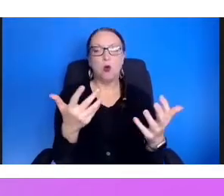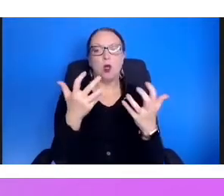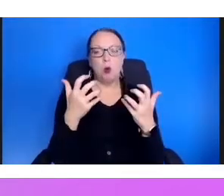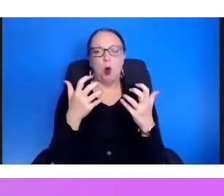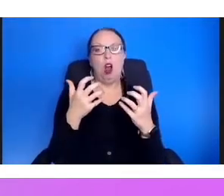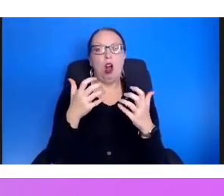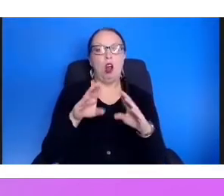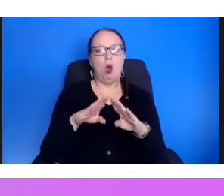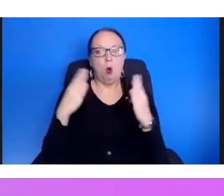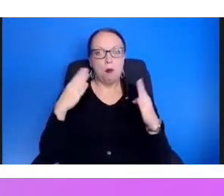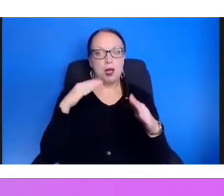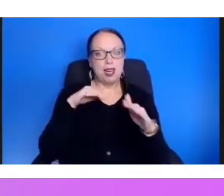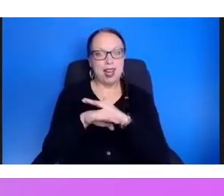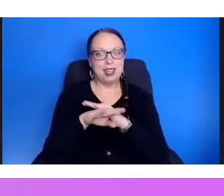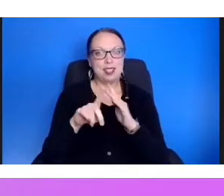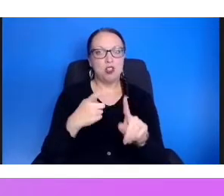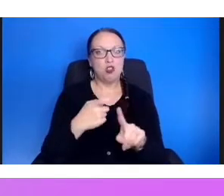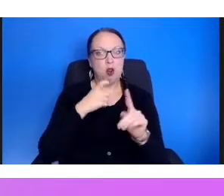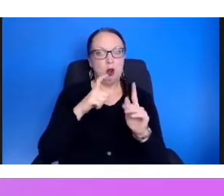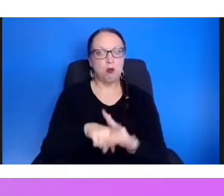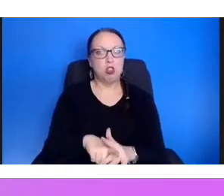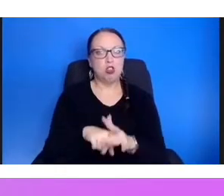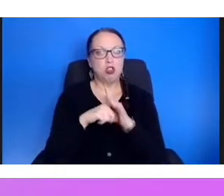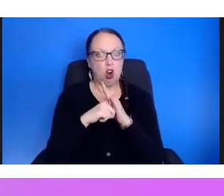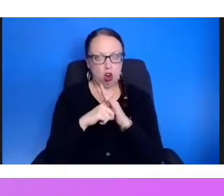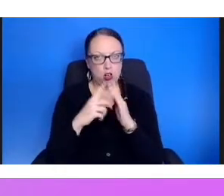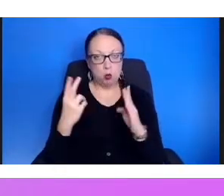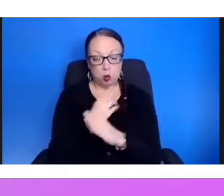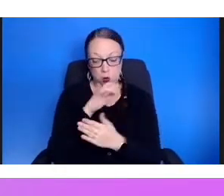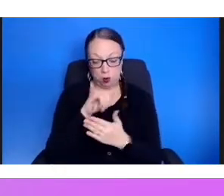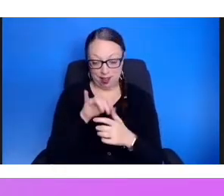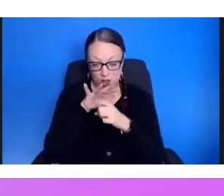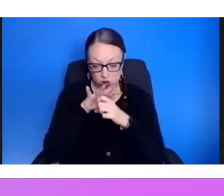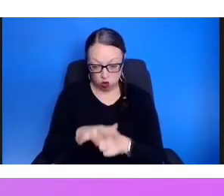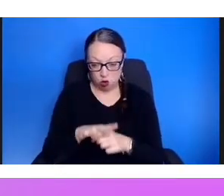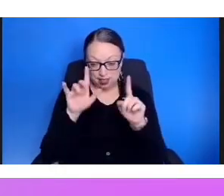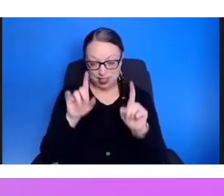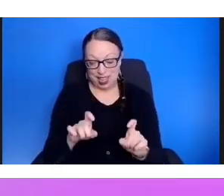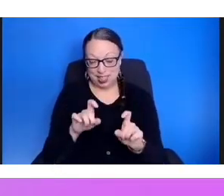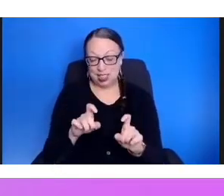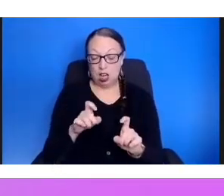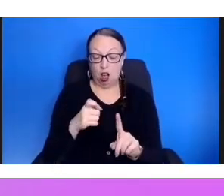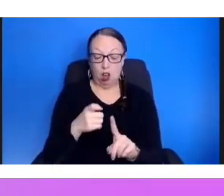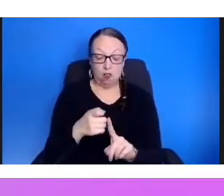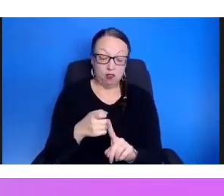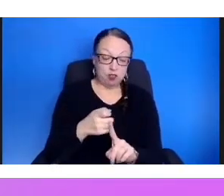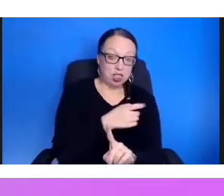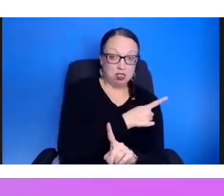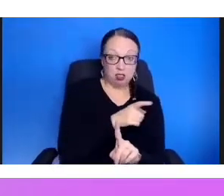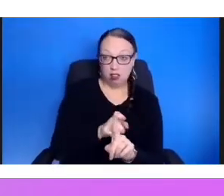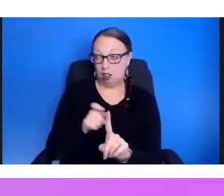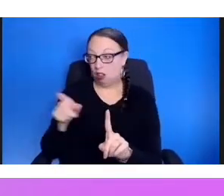because by putting it under that stress test of extreme needs and use cases it's going to end up being